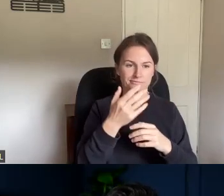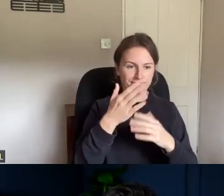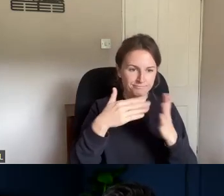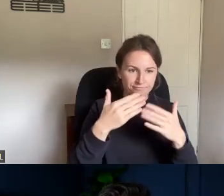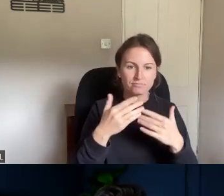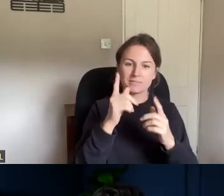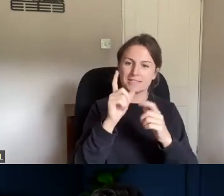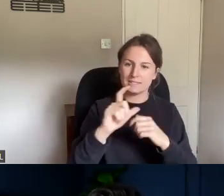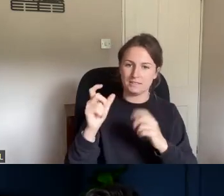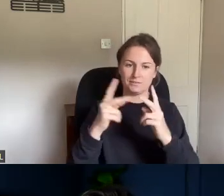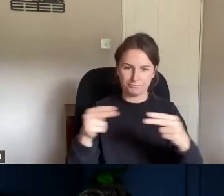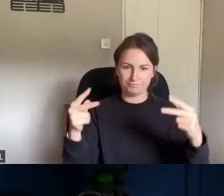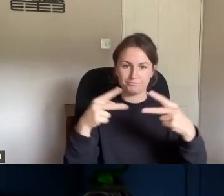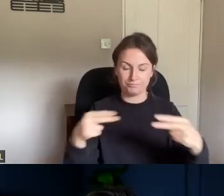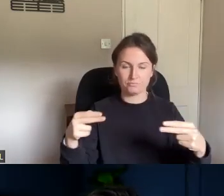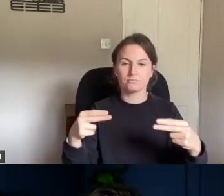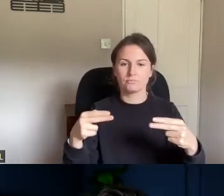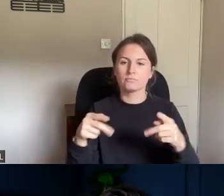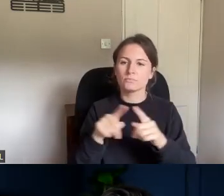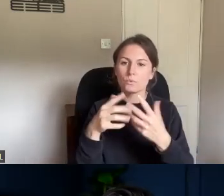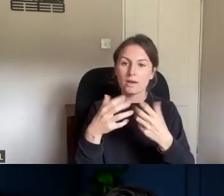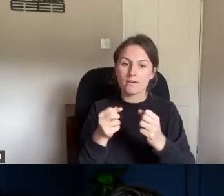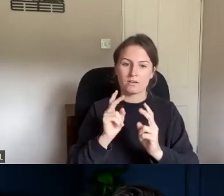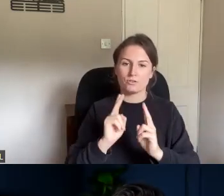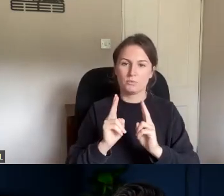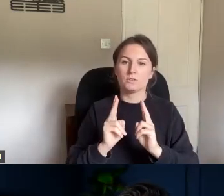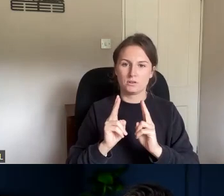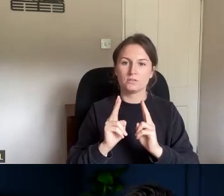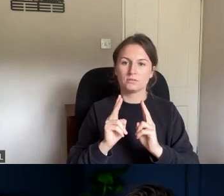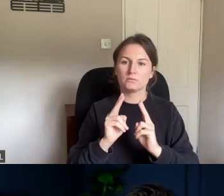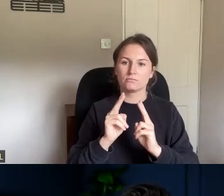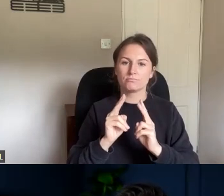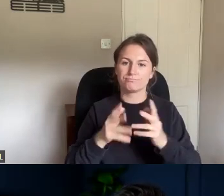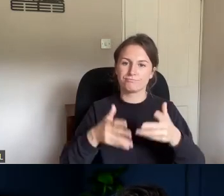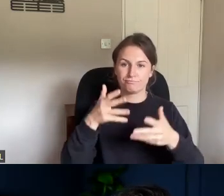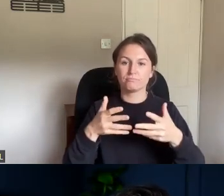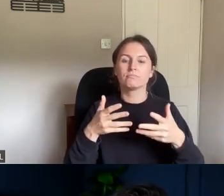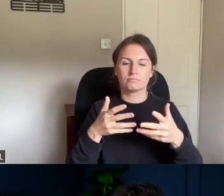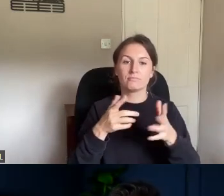We also have a British Sign Language interpretation available. You will see on screen we have Alice at the moment,